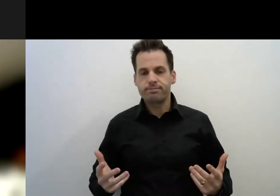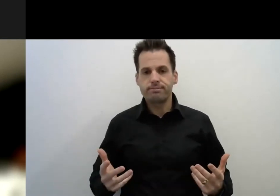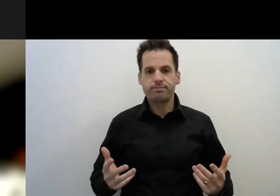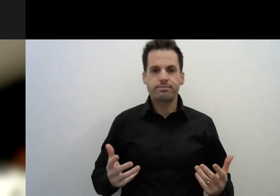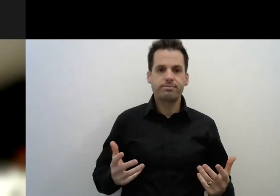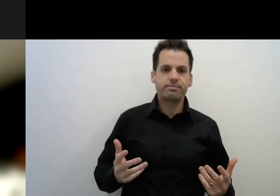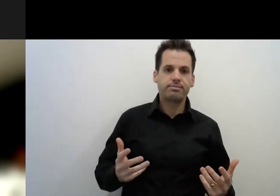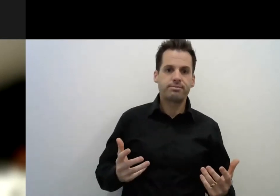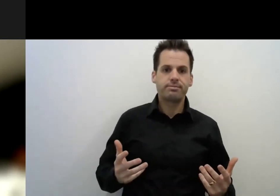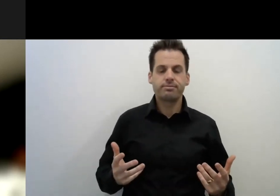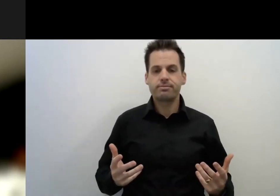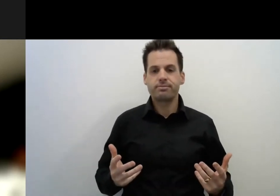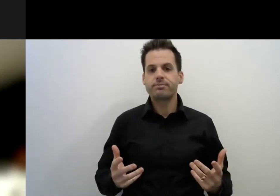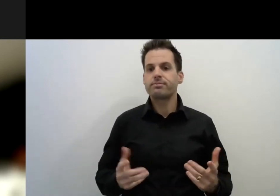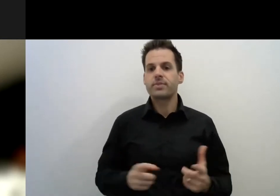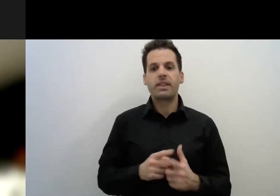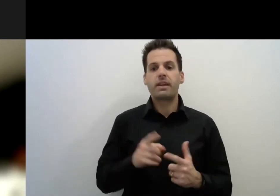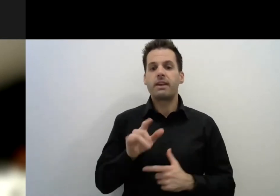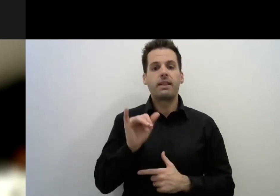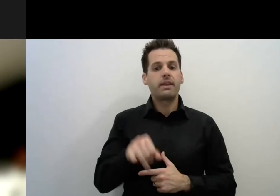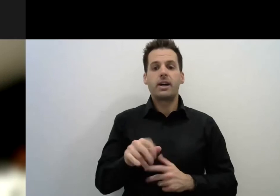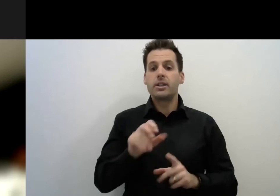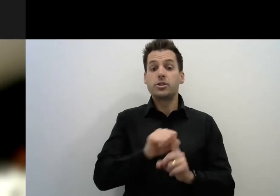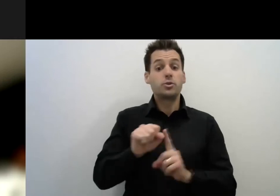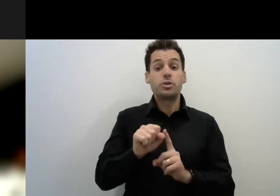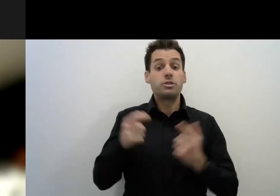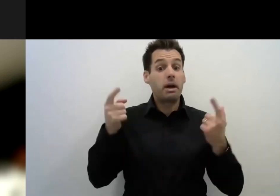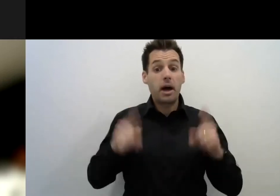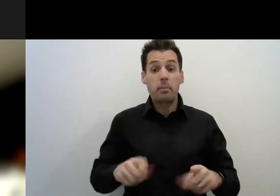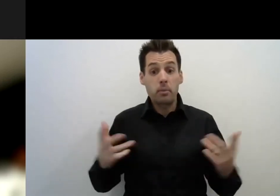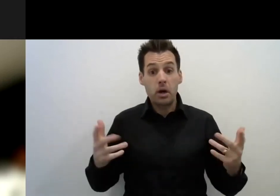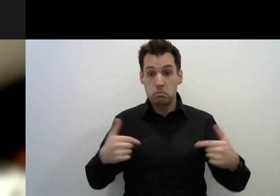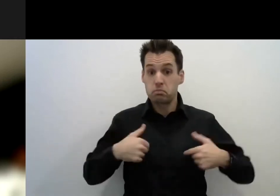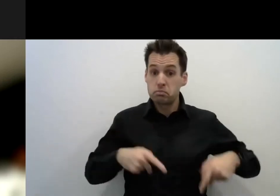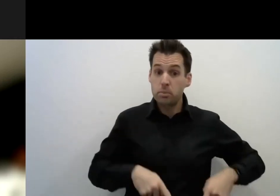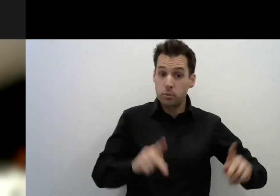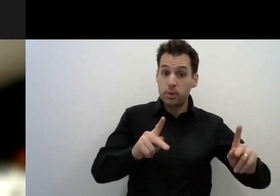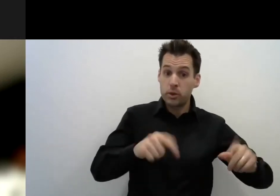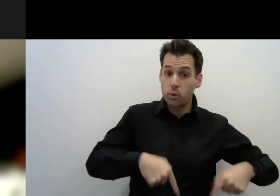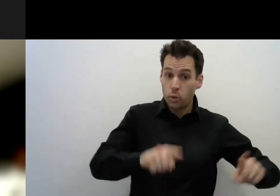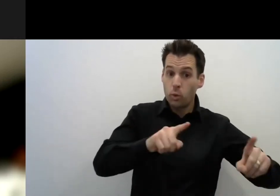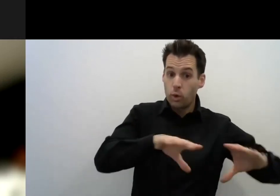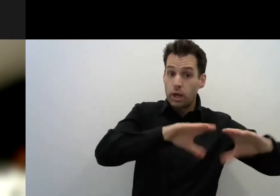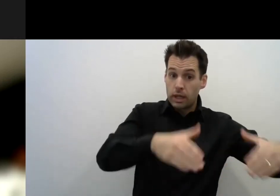how the situation concluded was that i was allowed to attend class and uh the student would receive